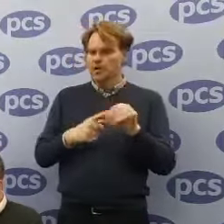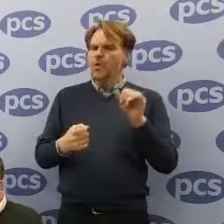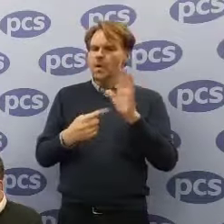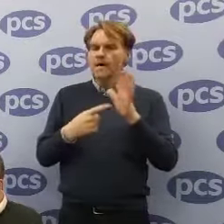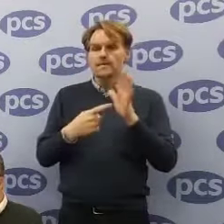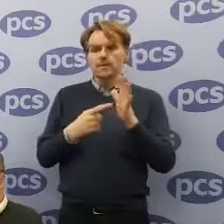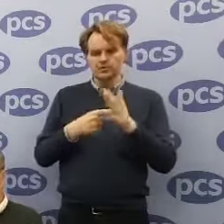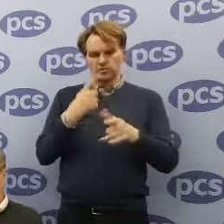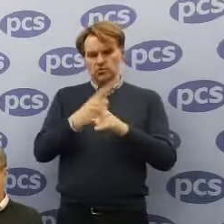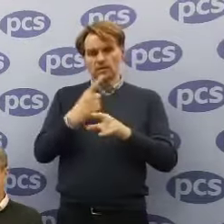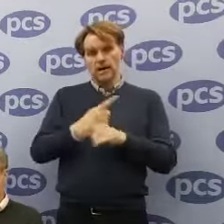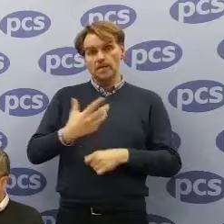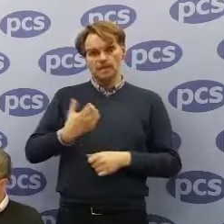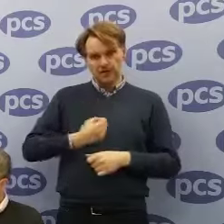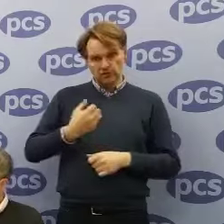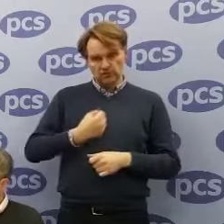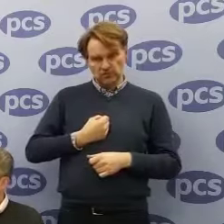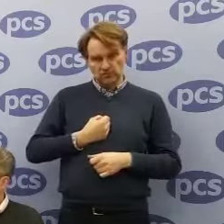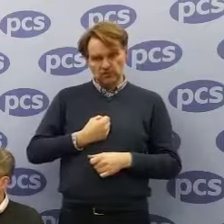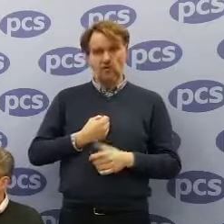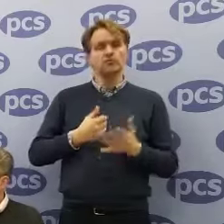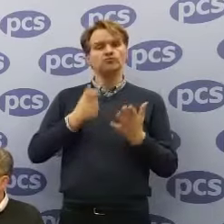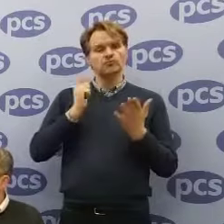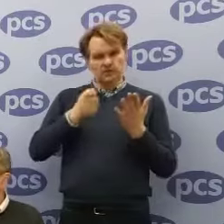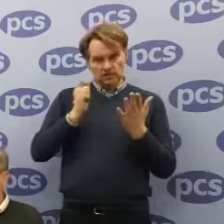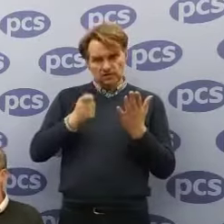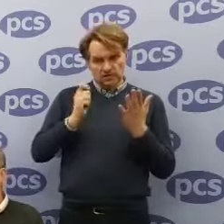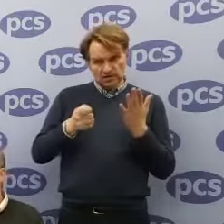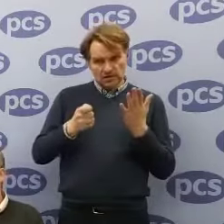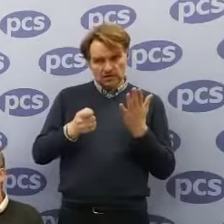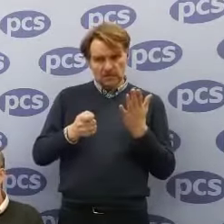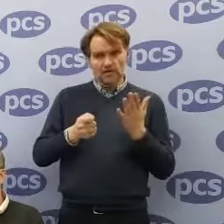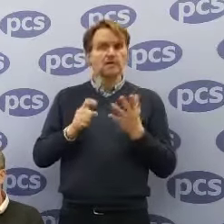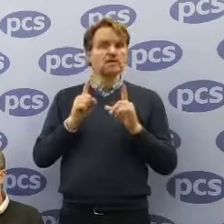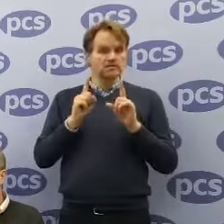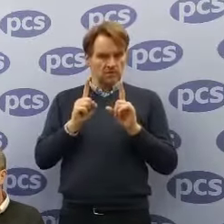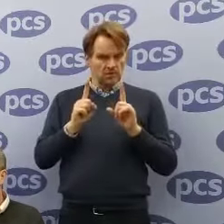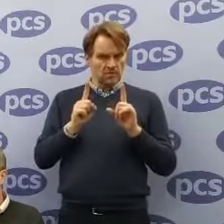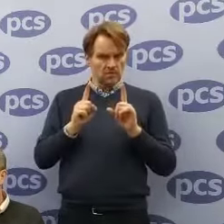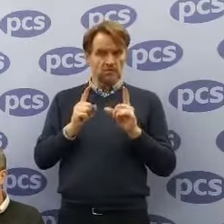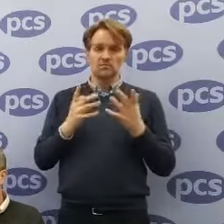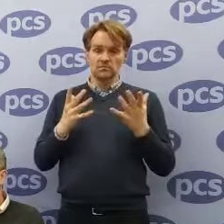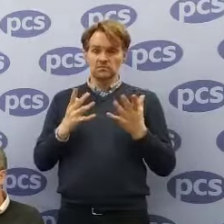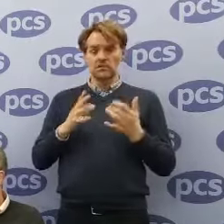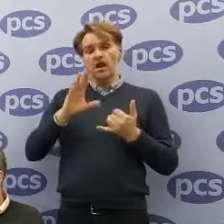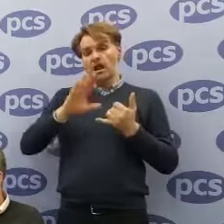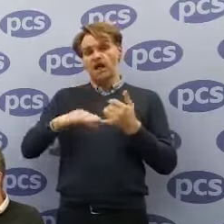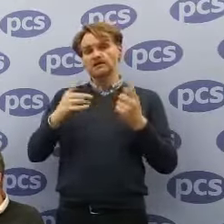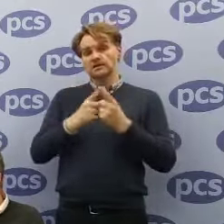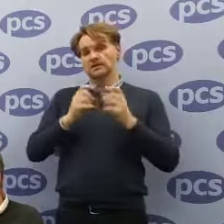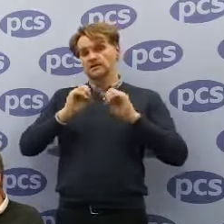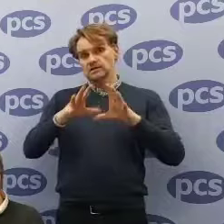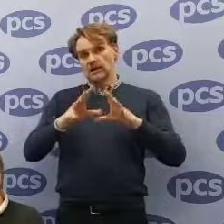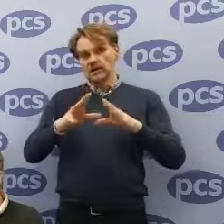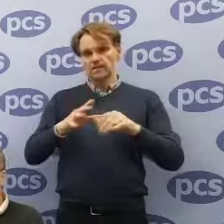redundancy, and all of these things, and I'll really finished with this thought, that we're going to be in a better position on pensions and redundancy if